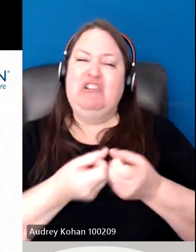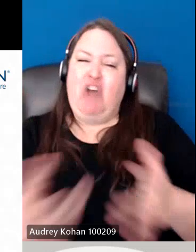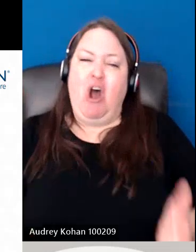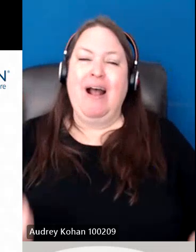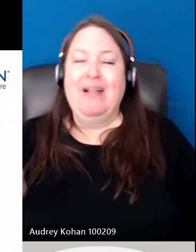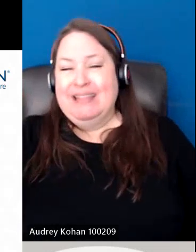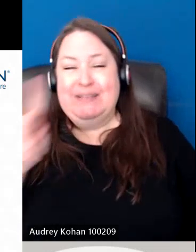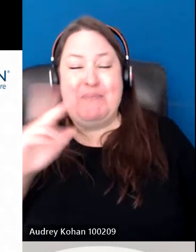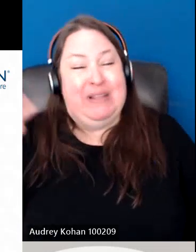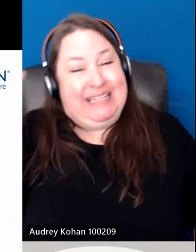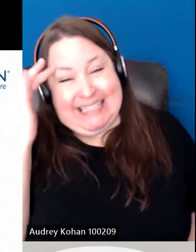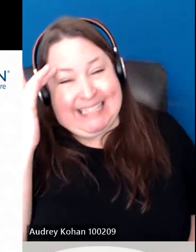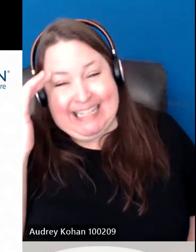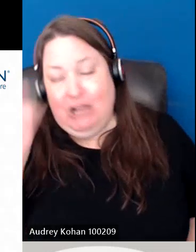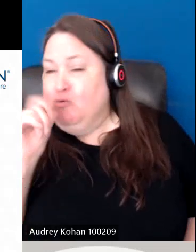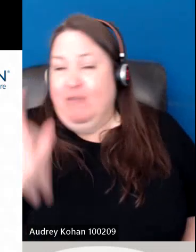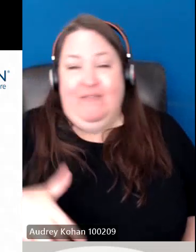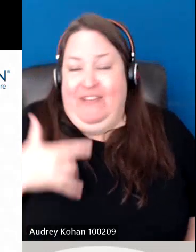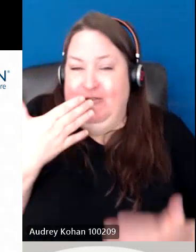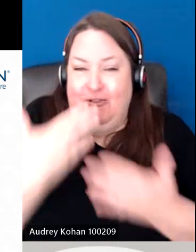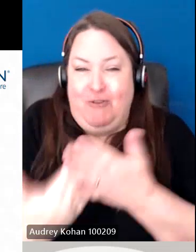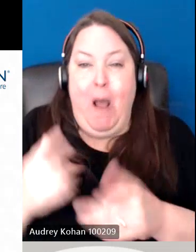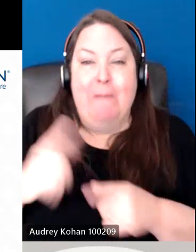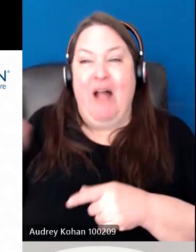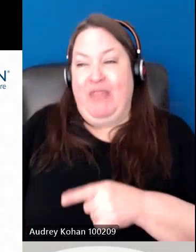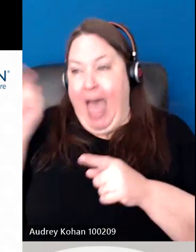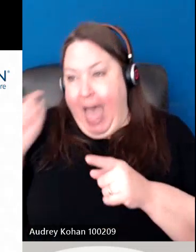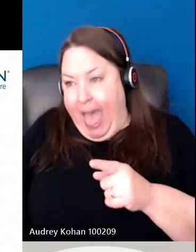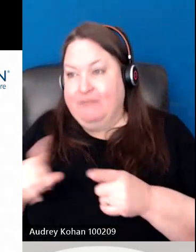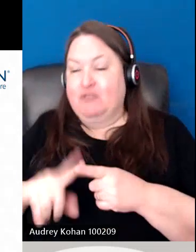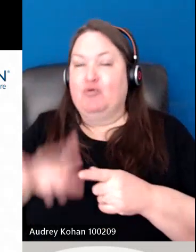they're not at their best and yet they're the ones that have to kind of keep you a breast of